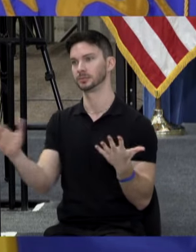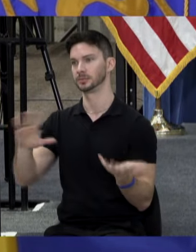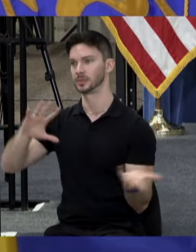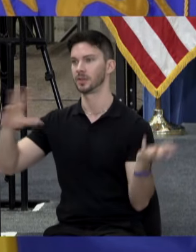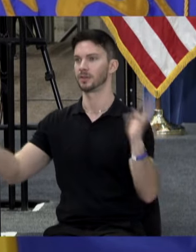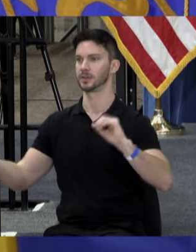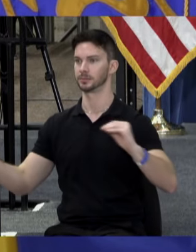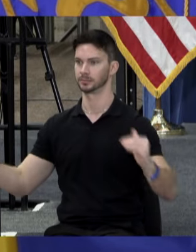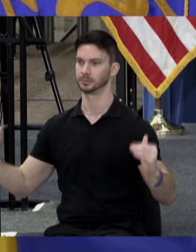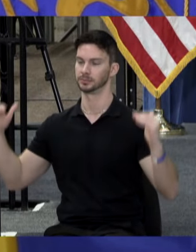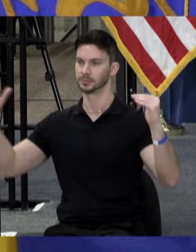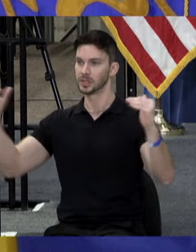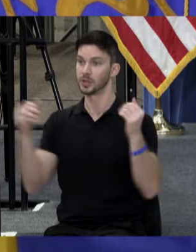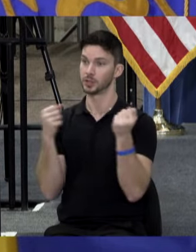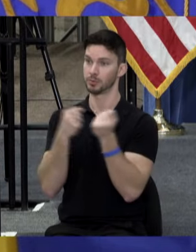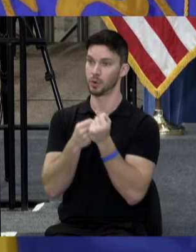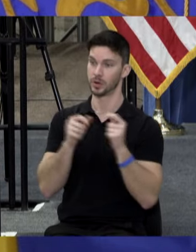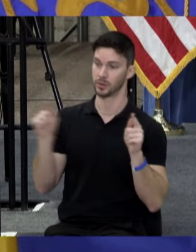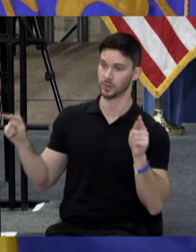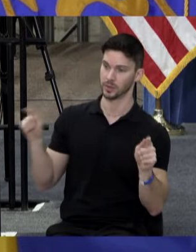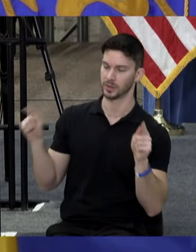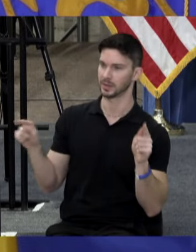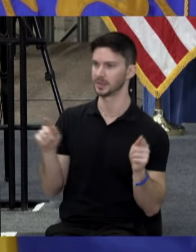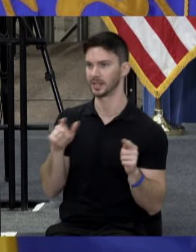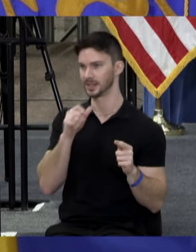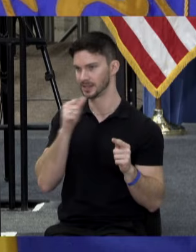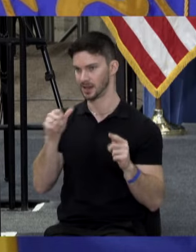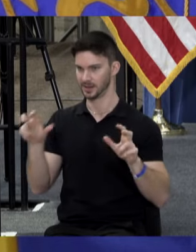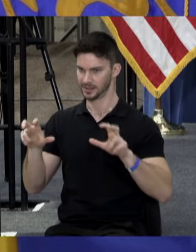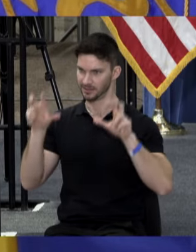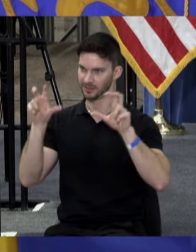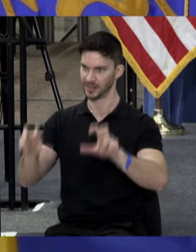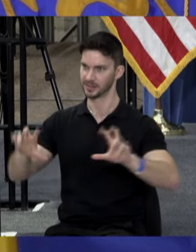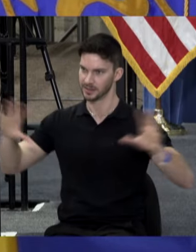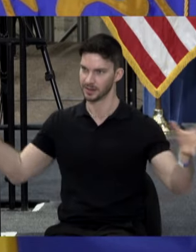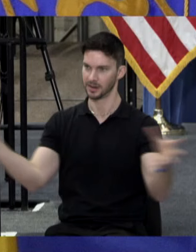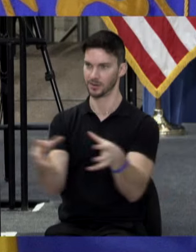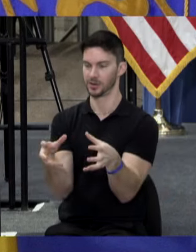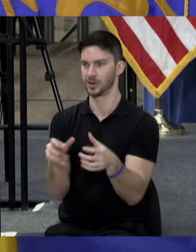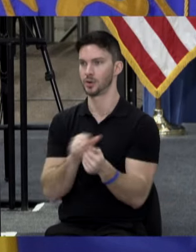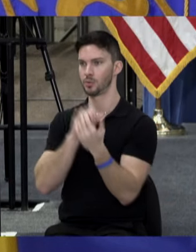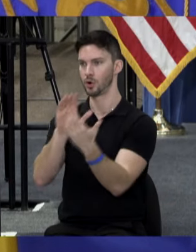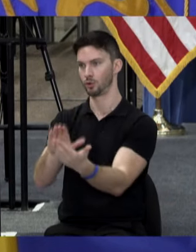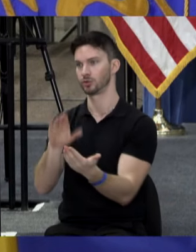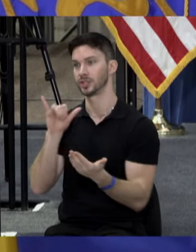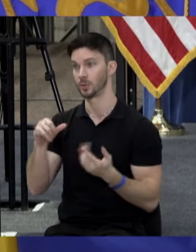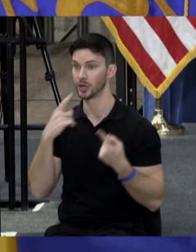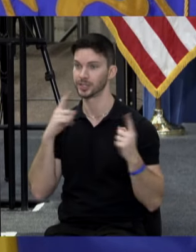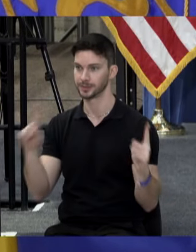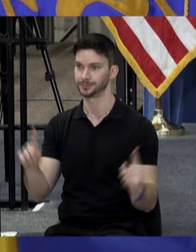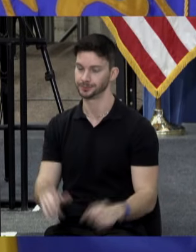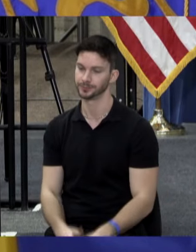both isn't choosing between options, it's investing in an integrated approach that works.